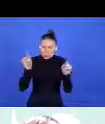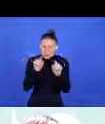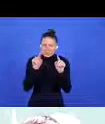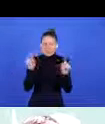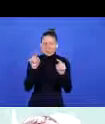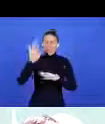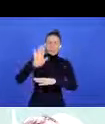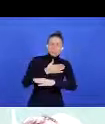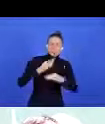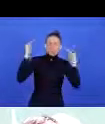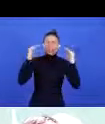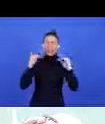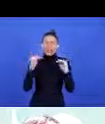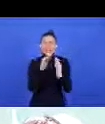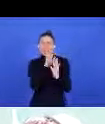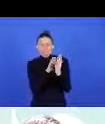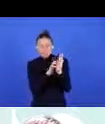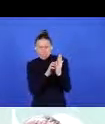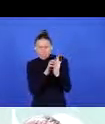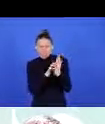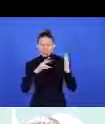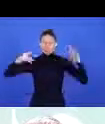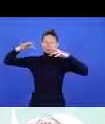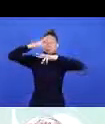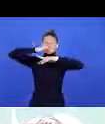recognize sounds that environment, sentence, text